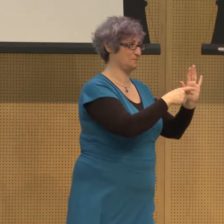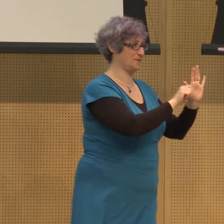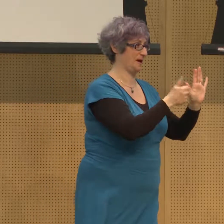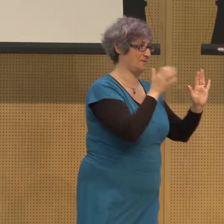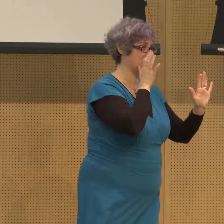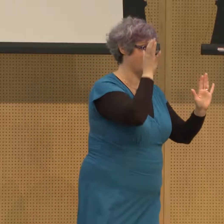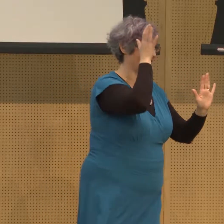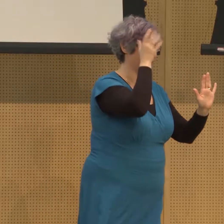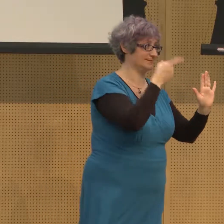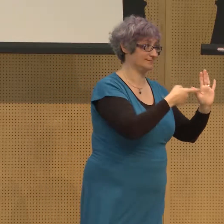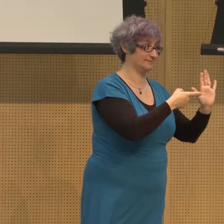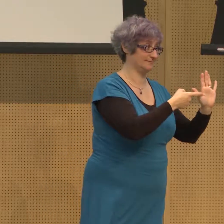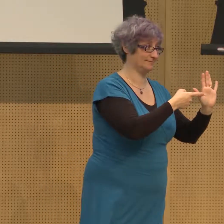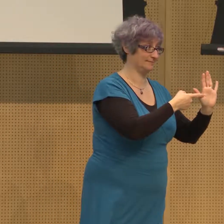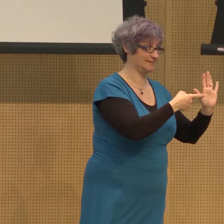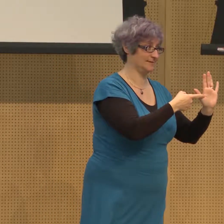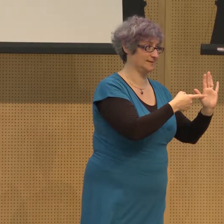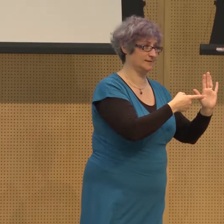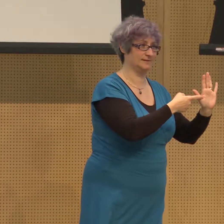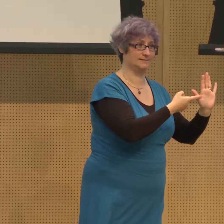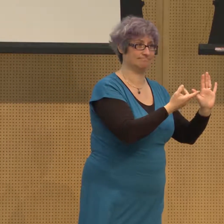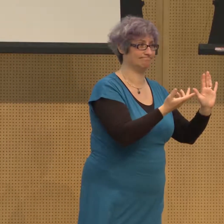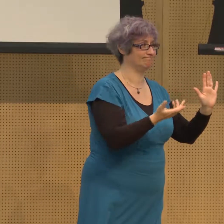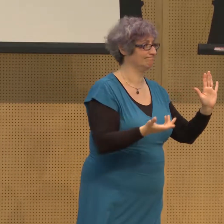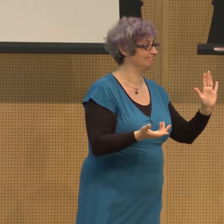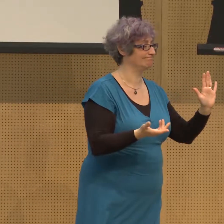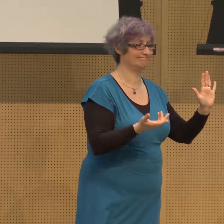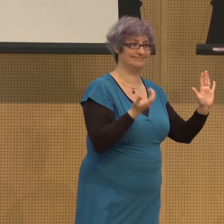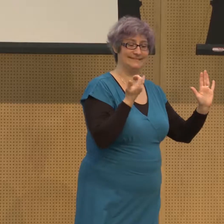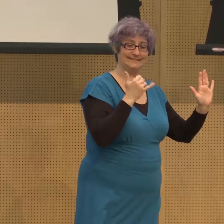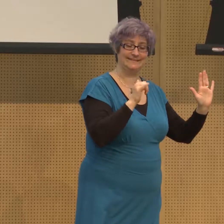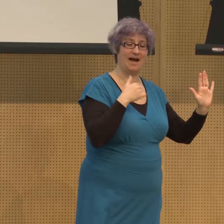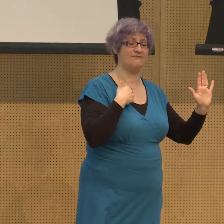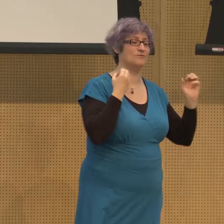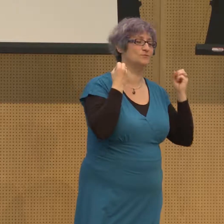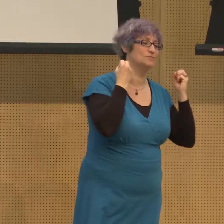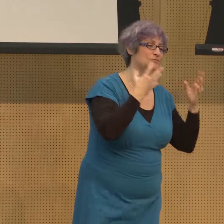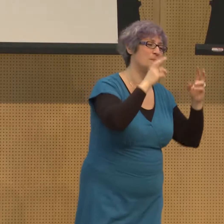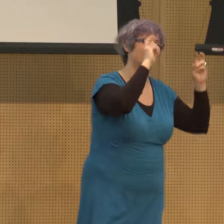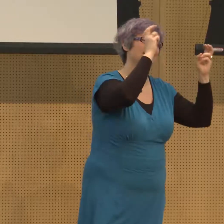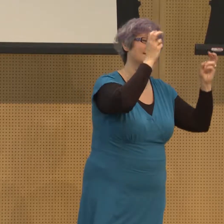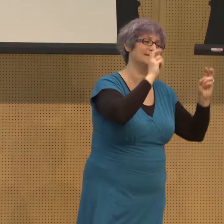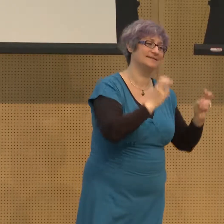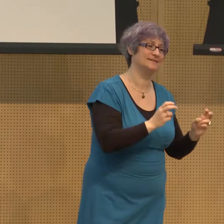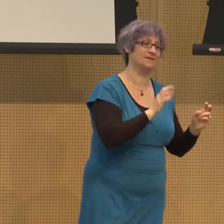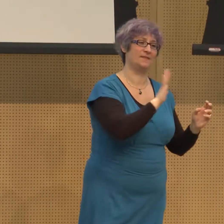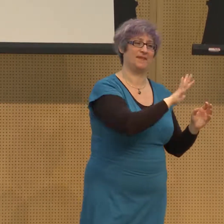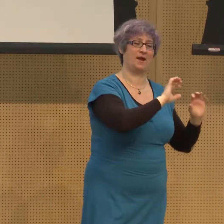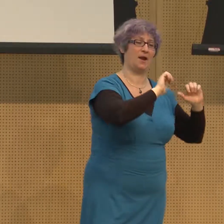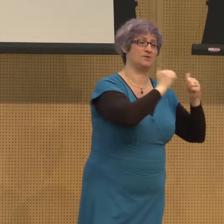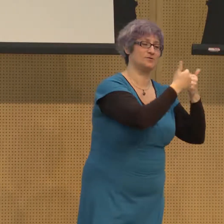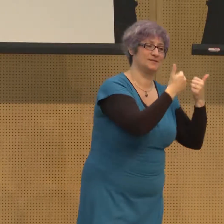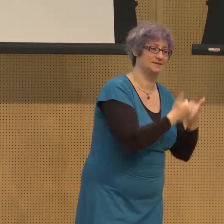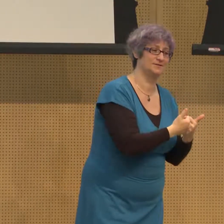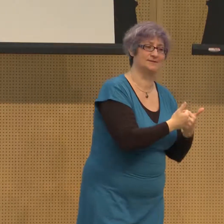We filmed that conversation and showed other parents that these parents, even with no education,